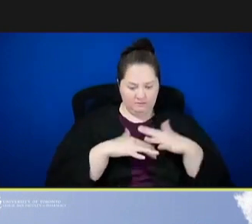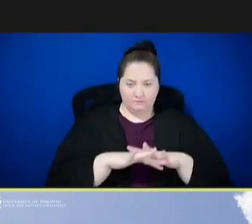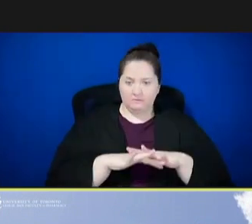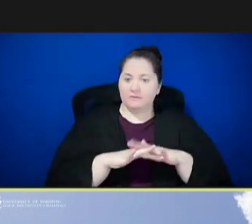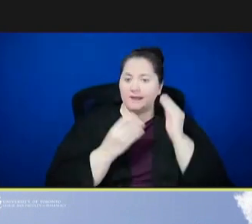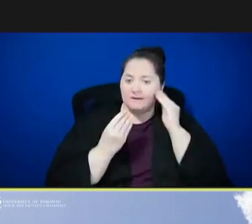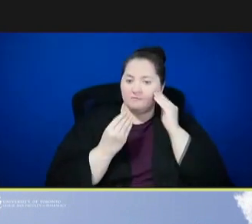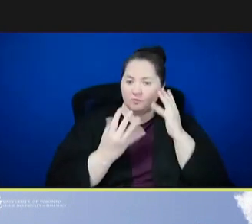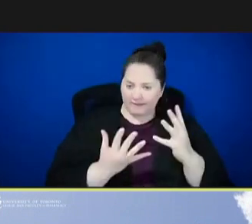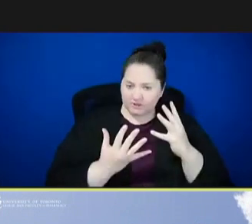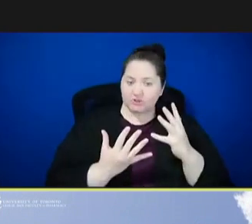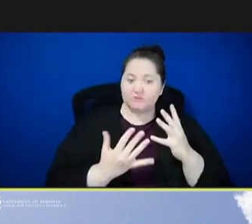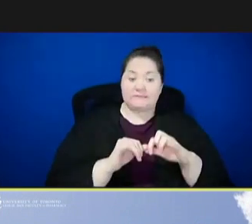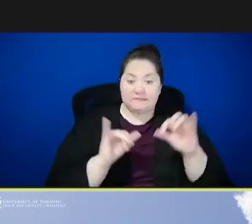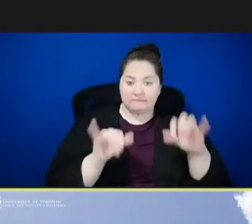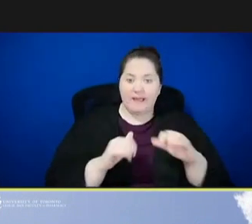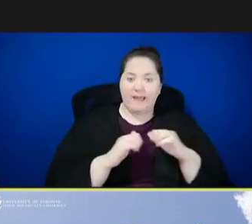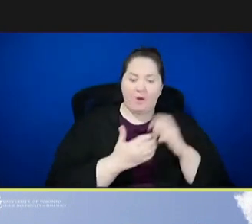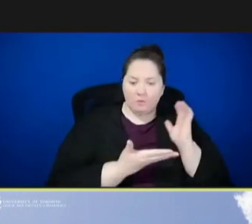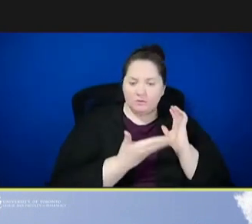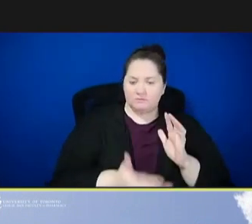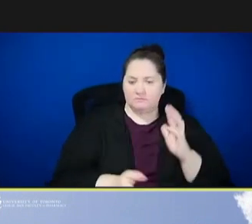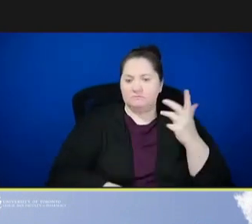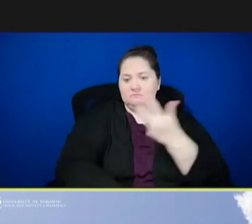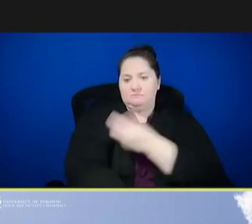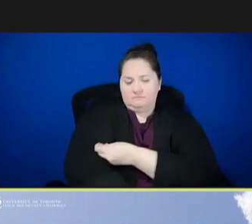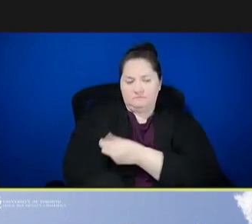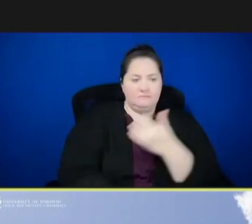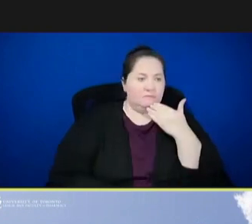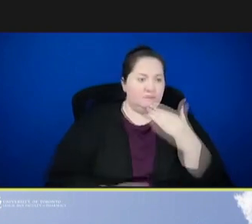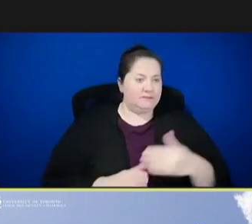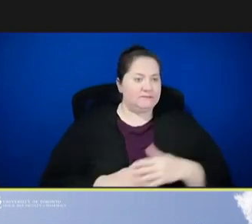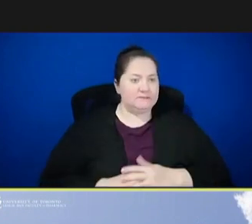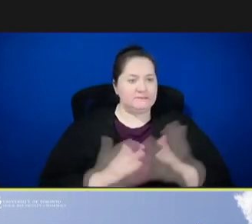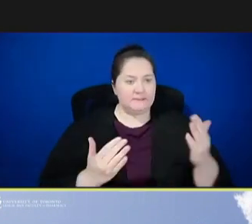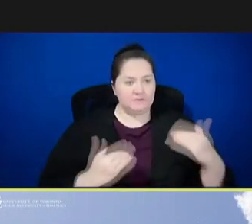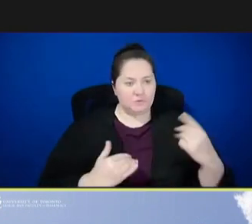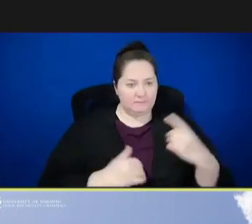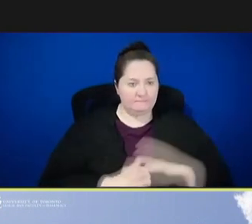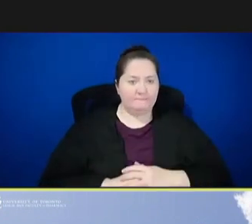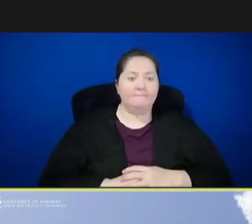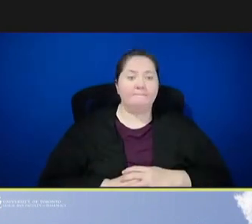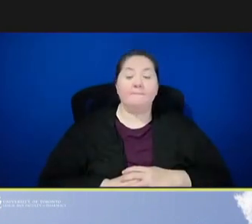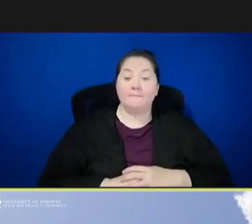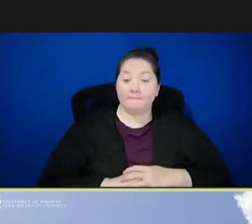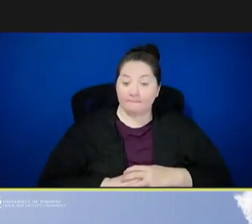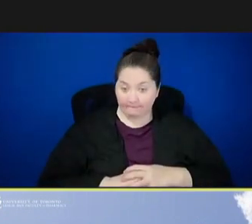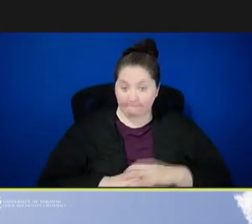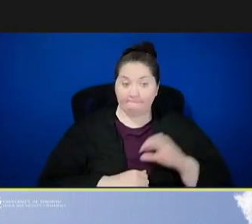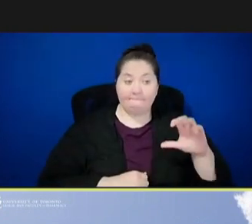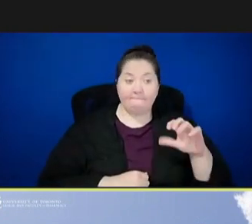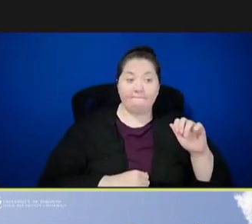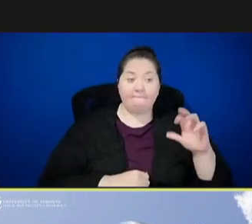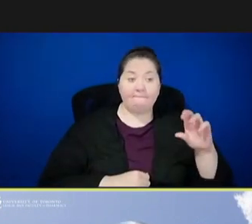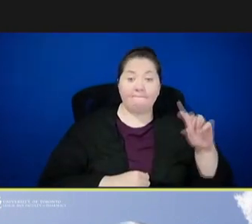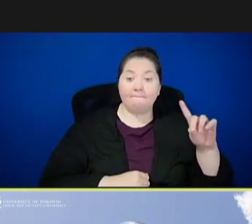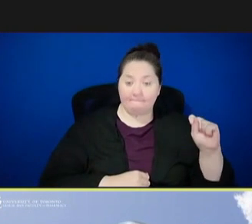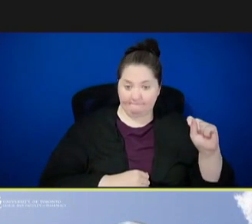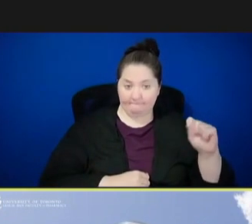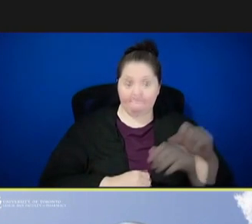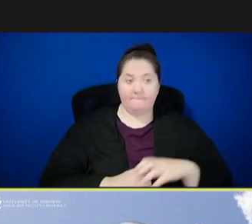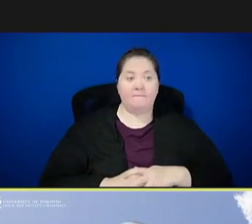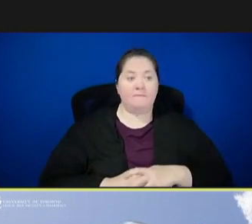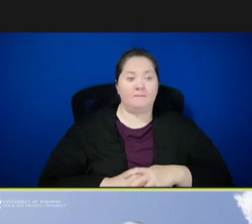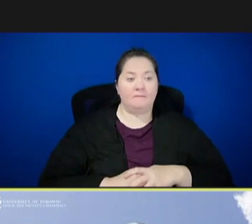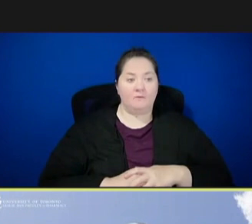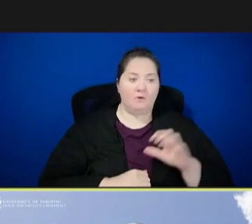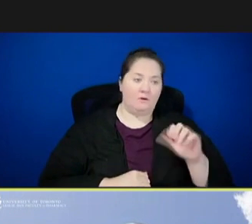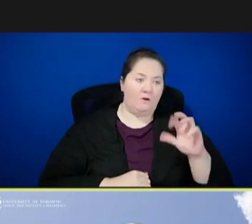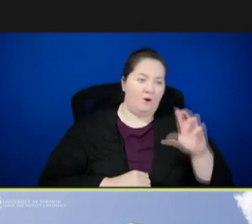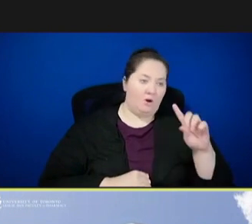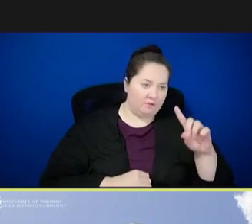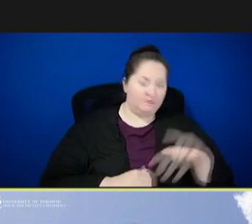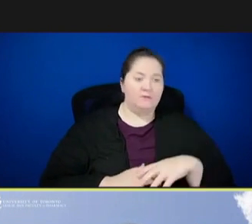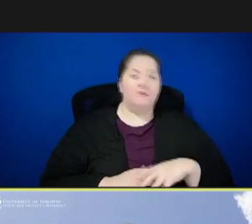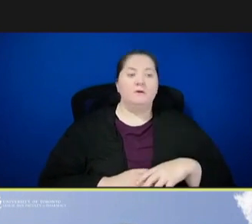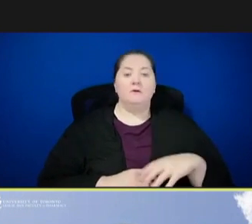systematically in how we deliver vaccinations. So now let's talk about CARD. The CARD system was